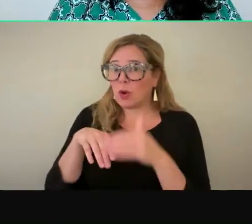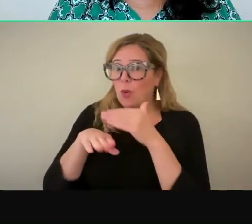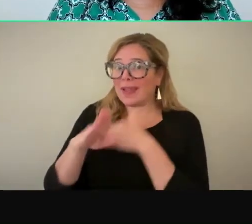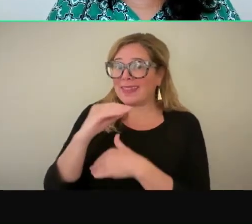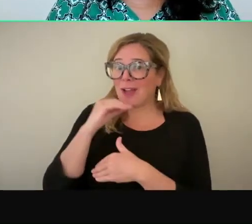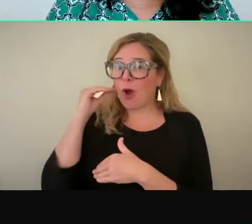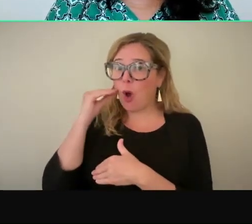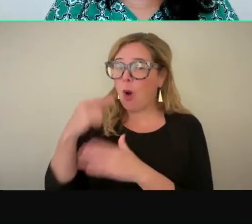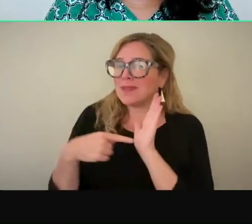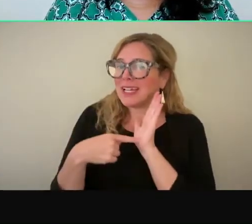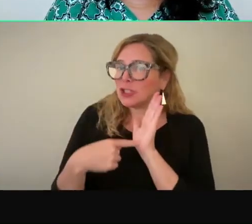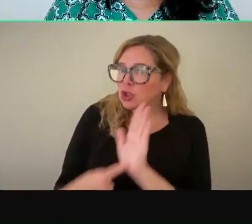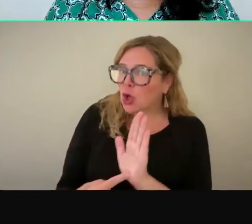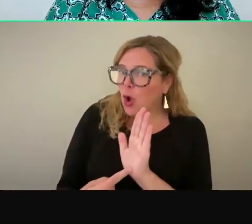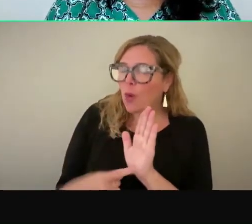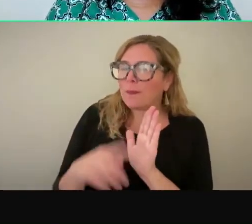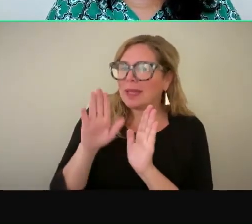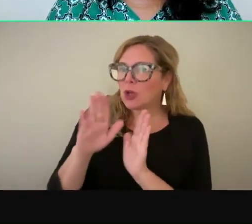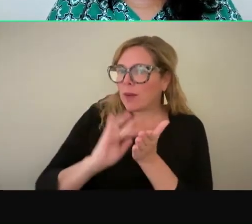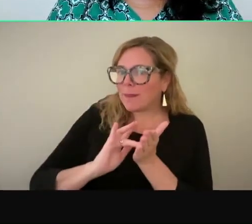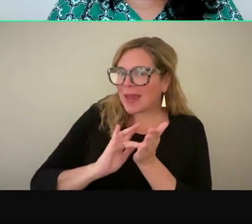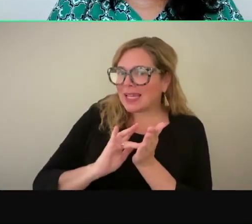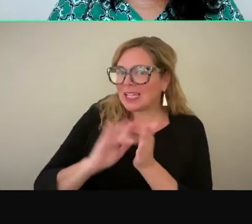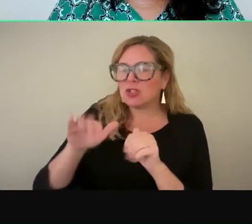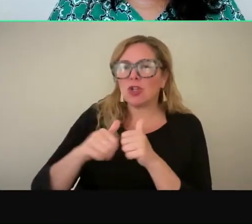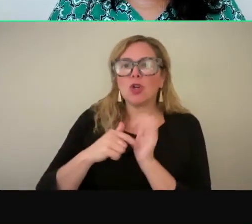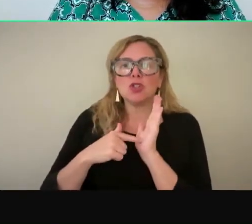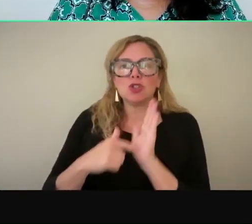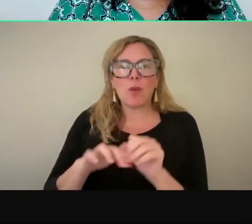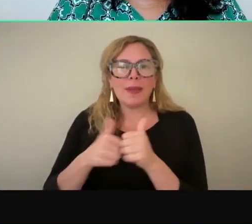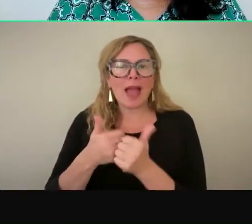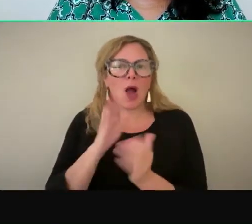me how you organize your medications? Or if the person says, yeah, I got a